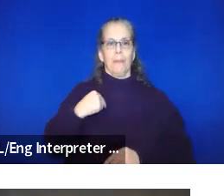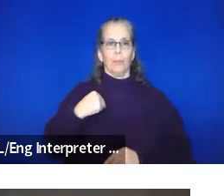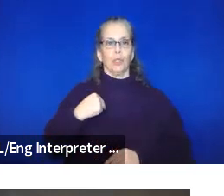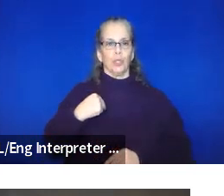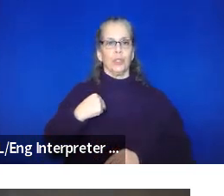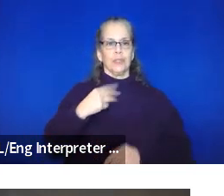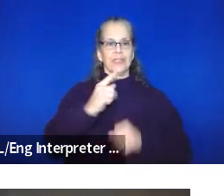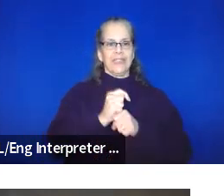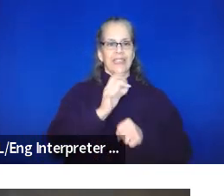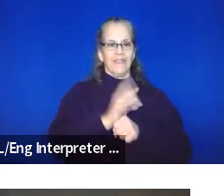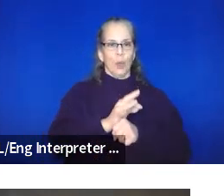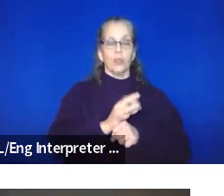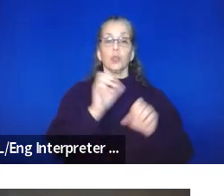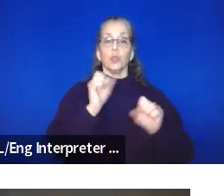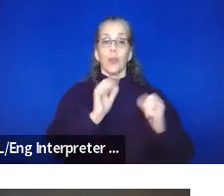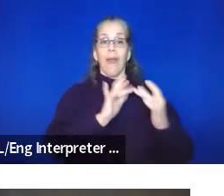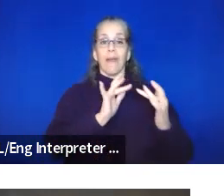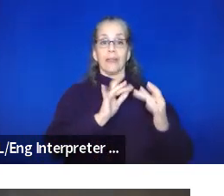David Baldridge, for more information, his e mail is on the bottom of the screen. And